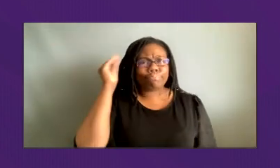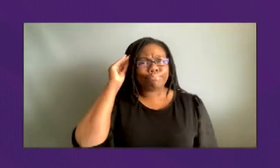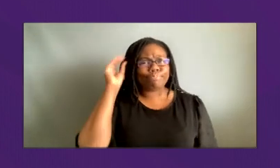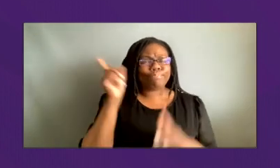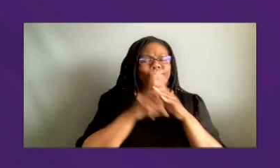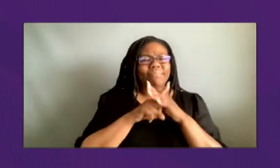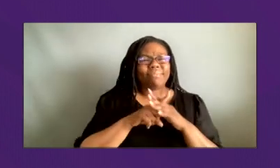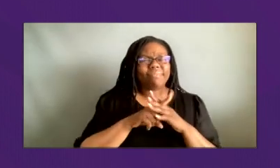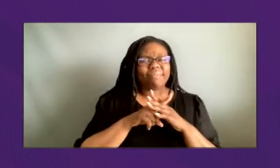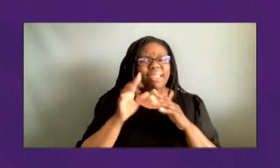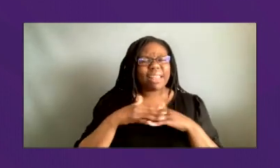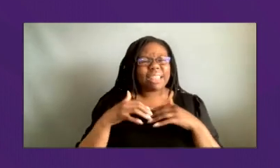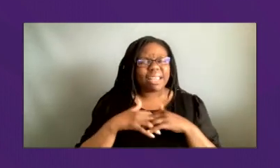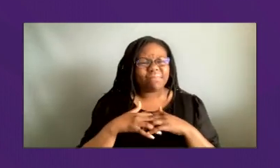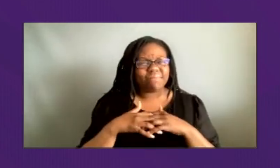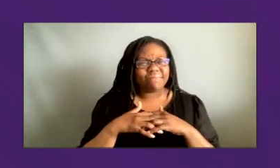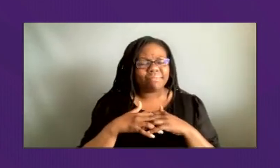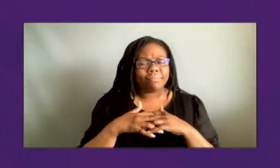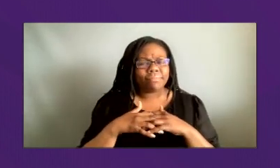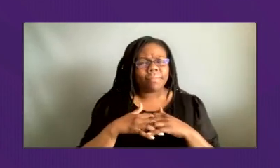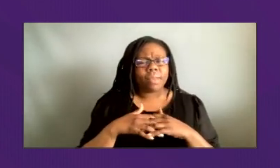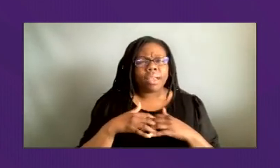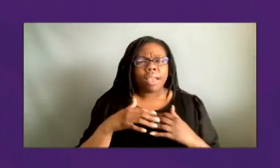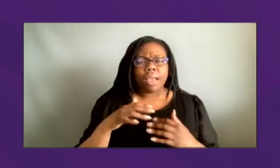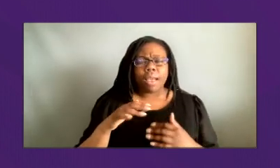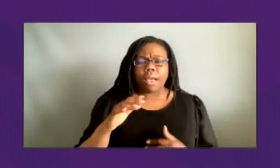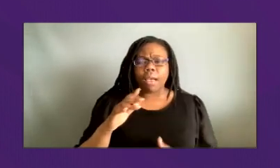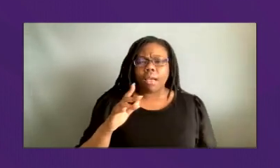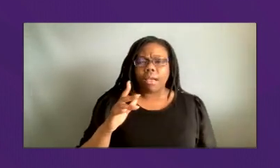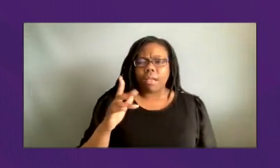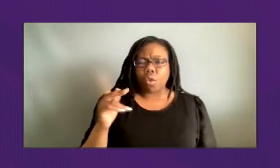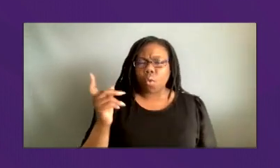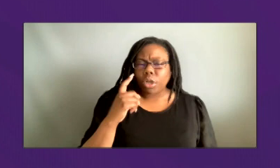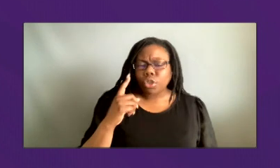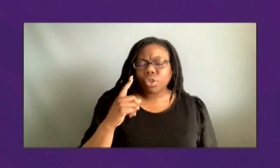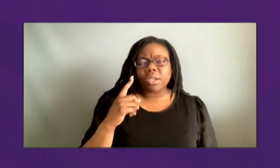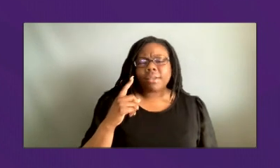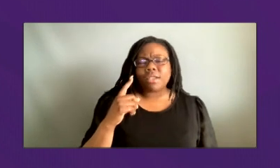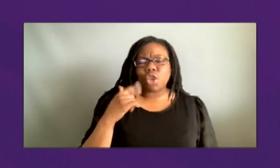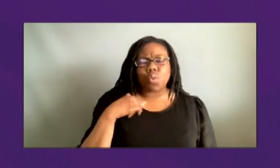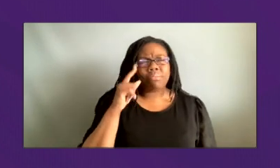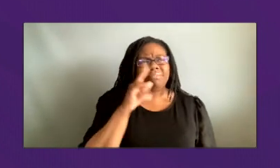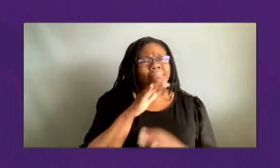an idea what this is referring to. The first Thanksgiving, a quintessential American holiday.